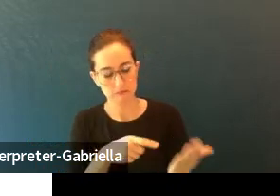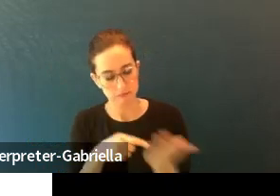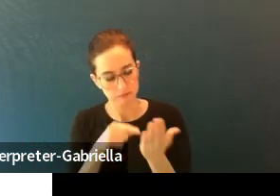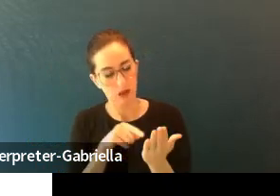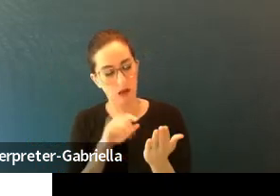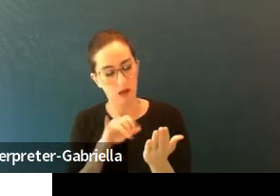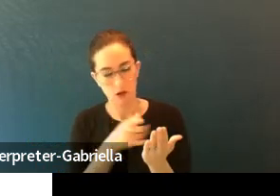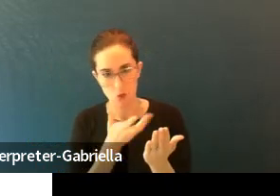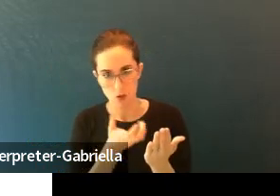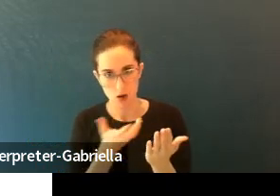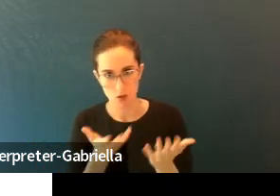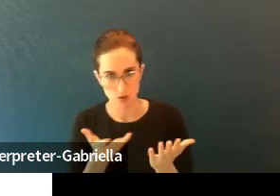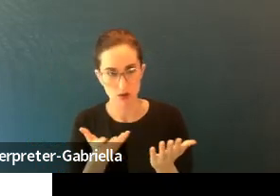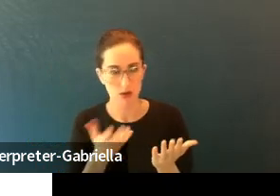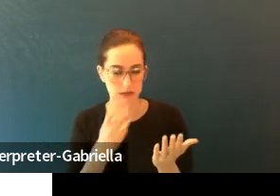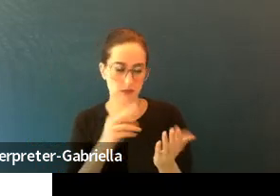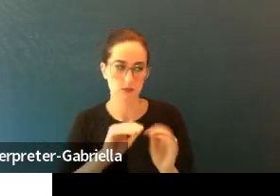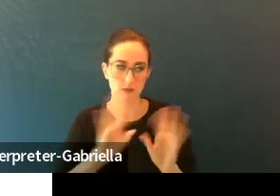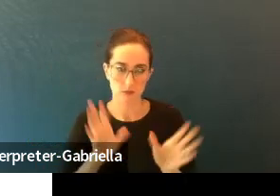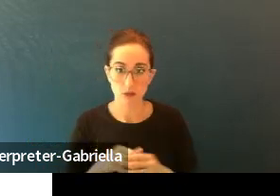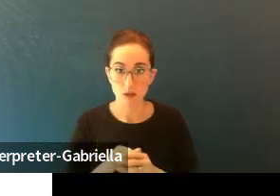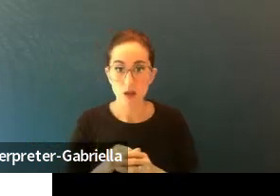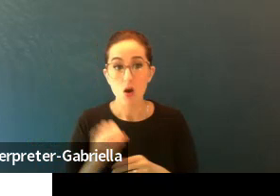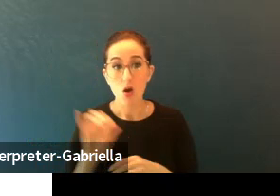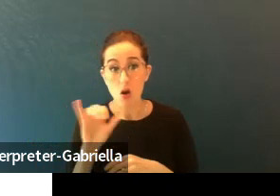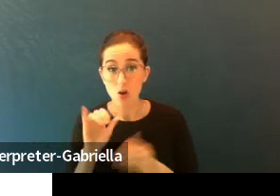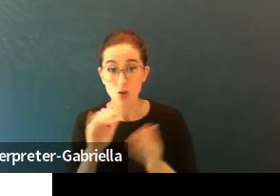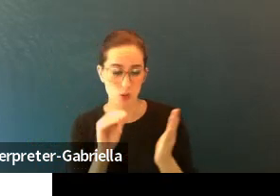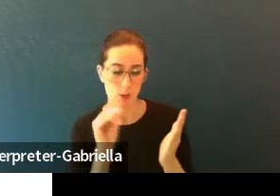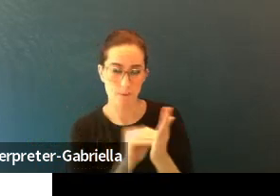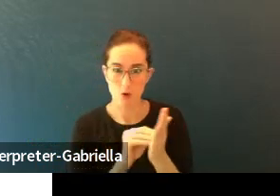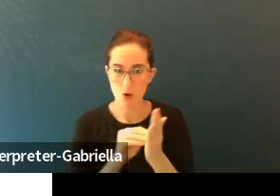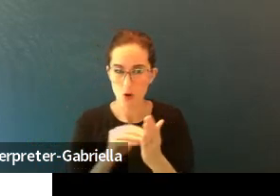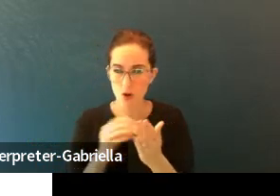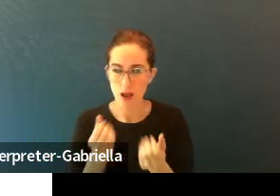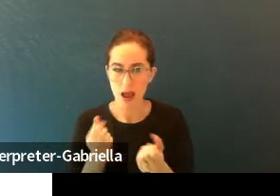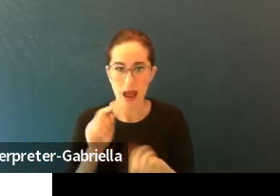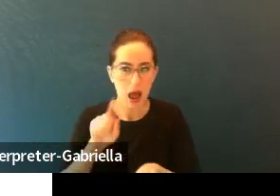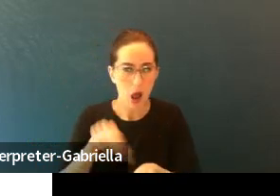that we're getting as well as the time required to complete them. Say if it's a student list that's a little quicker or a data